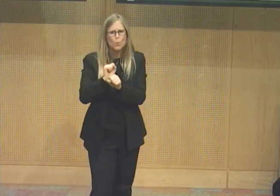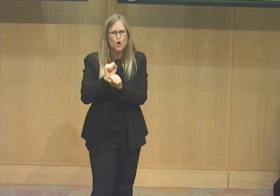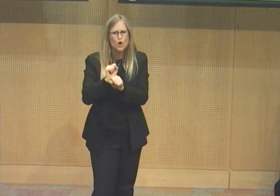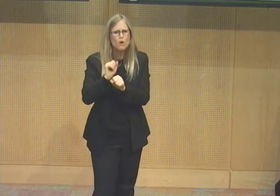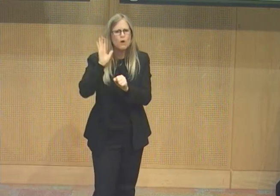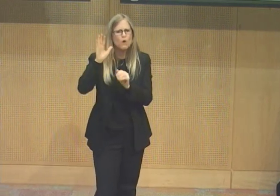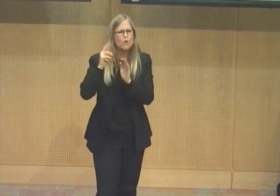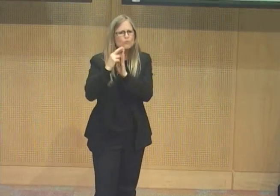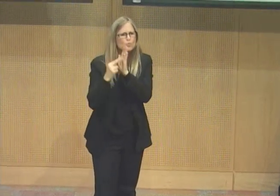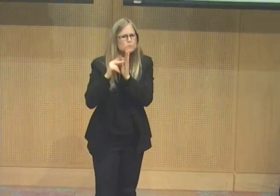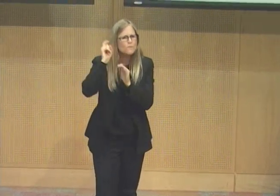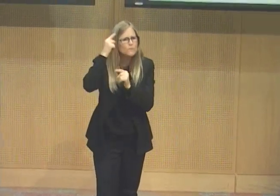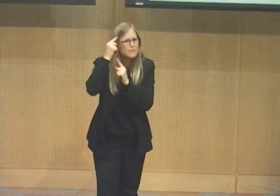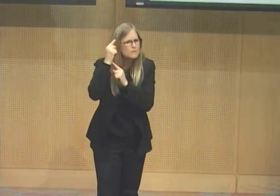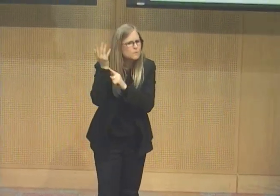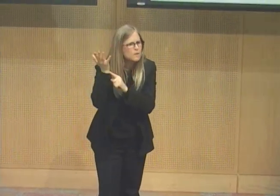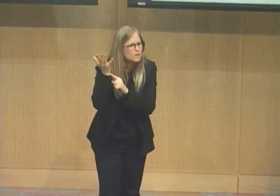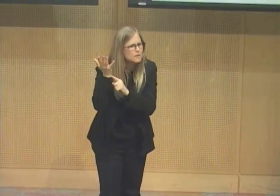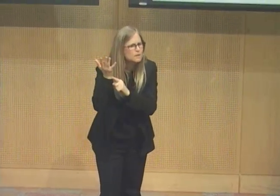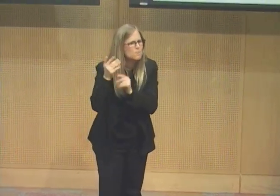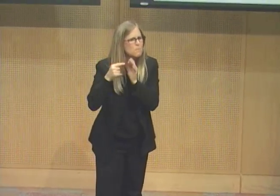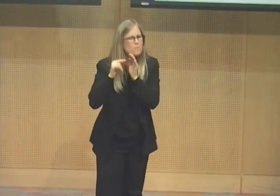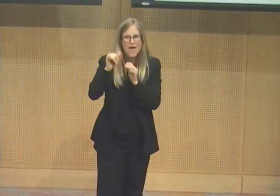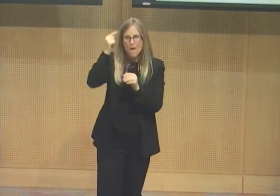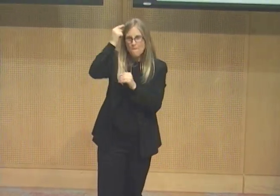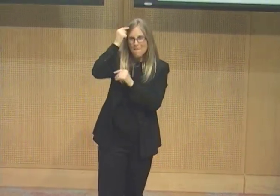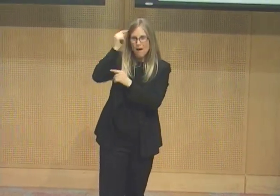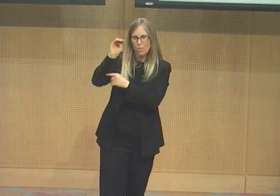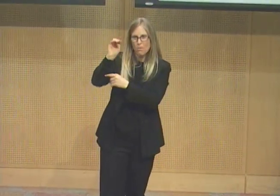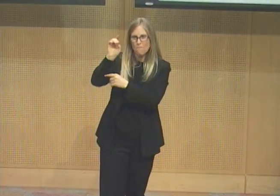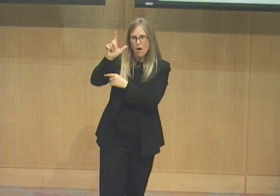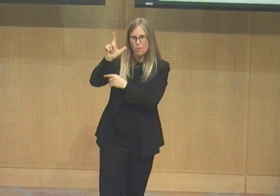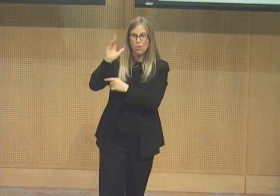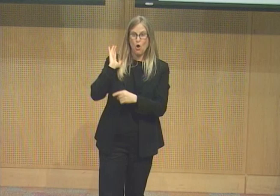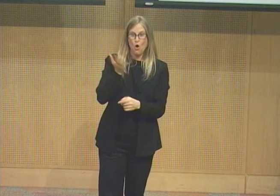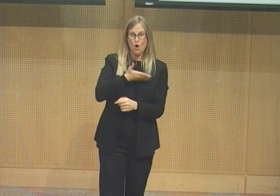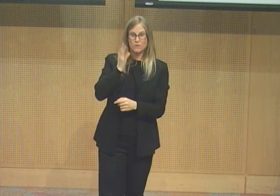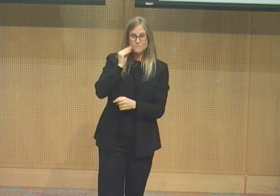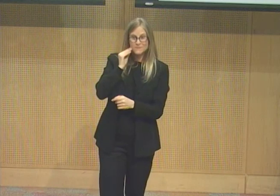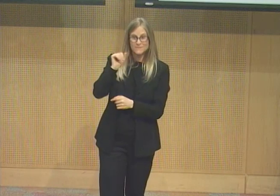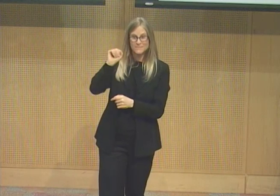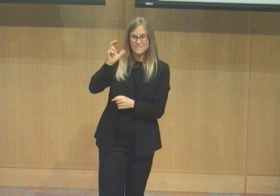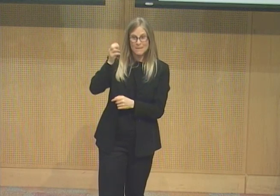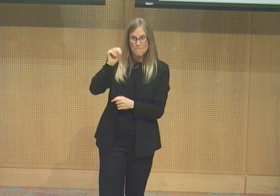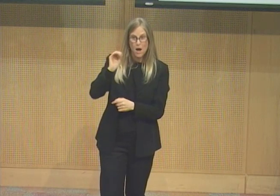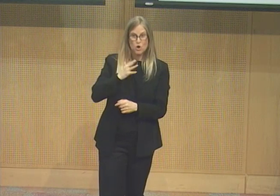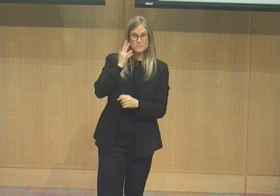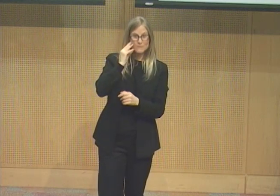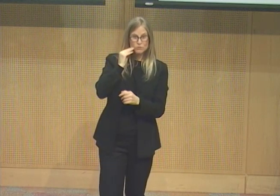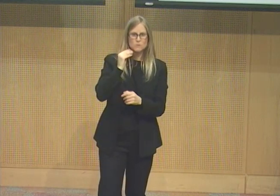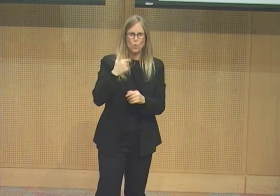is that if you understand there are rules that dictate what government workers can accept,